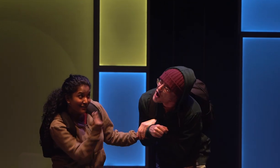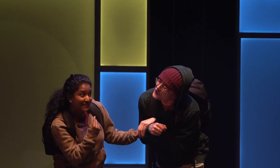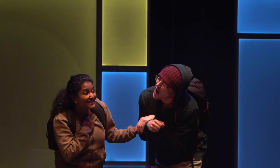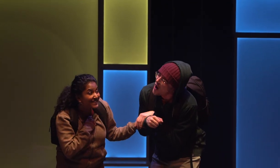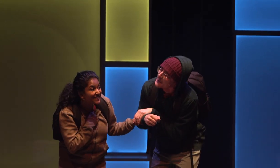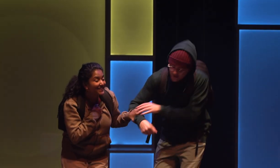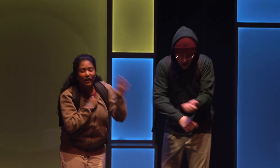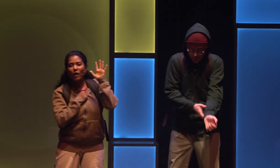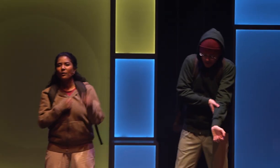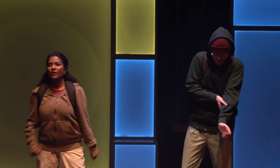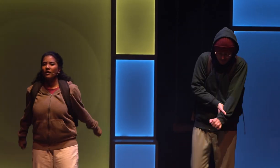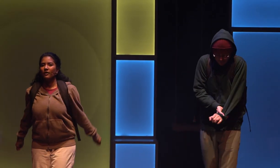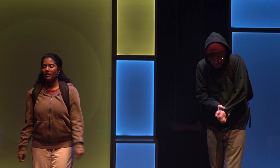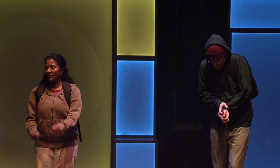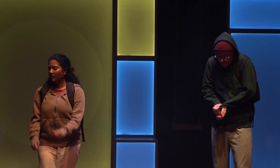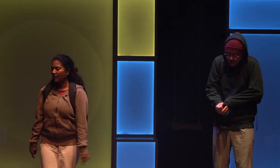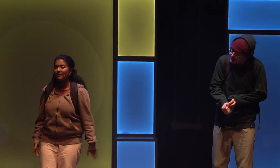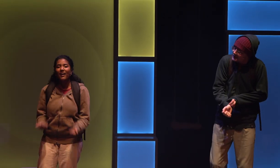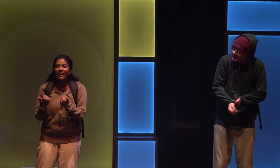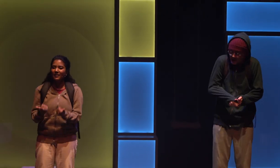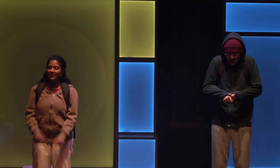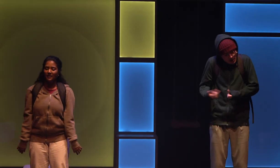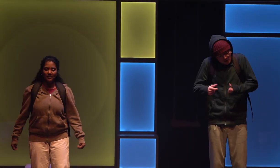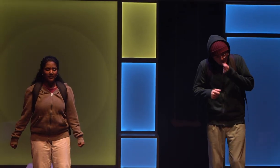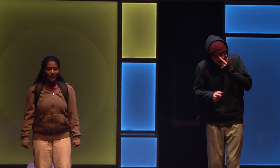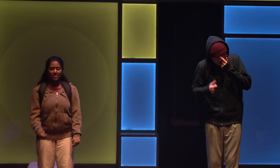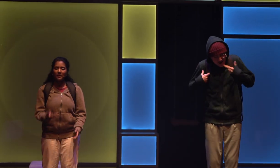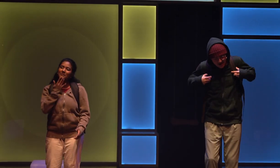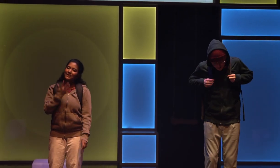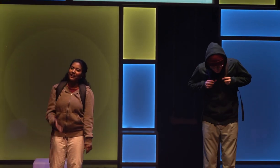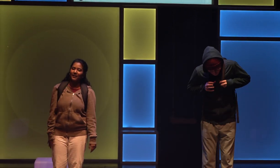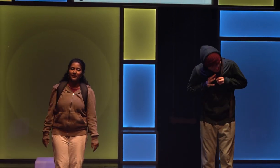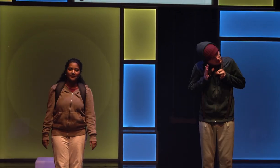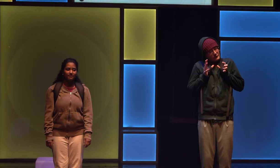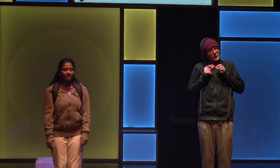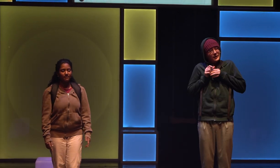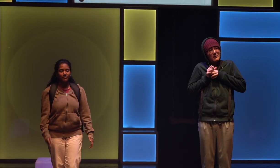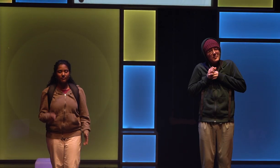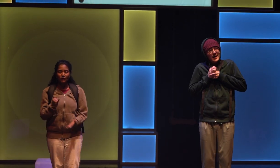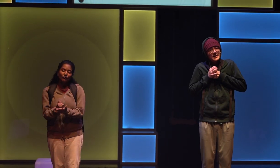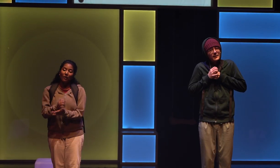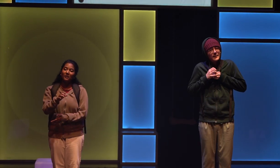first time?' No, no, I'm fine, honest, I made a mistake, I've come to the wrong place.